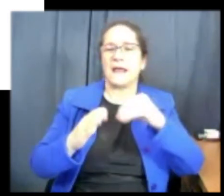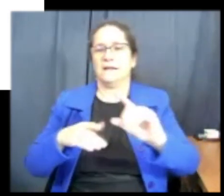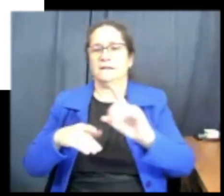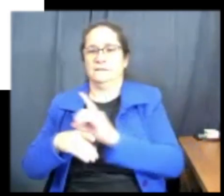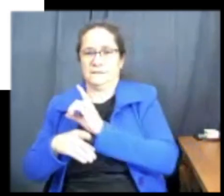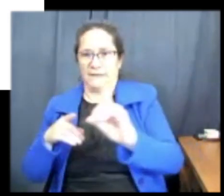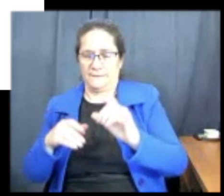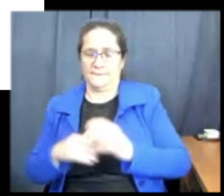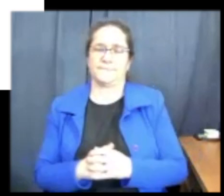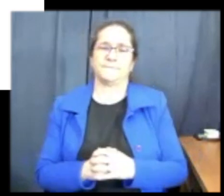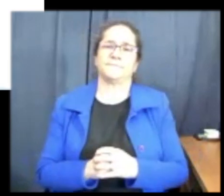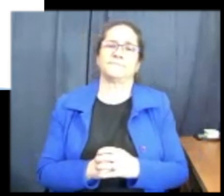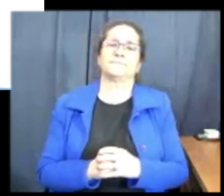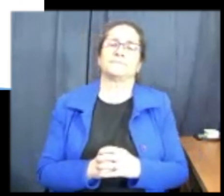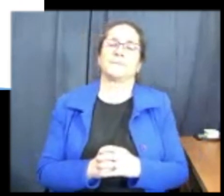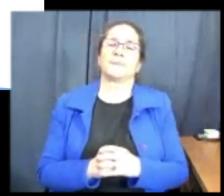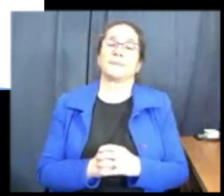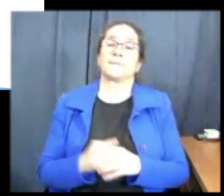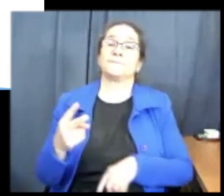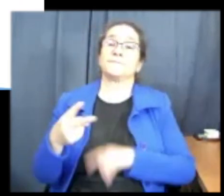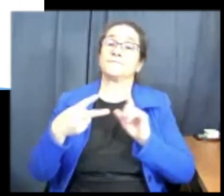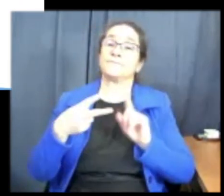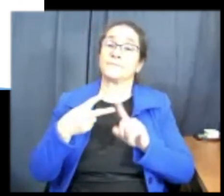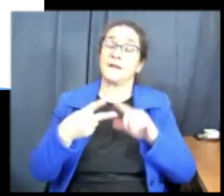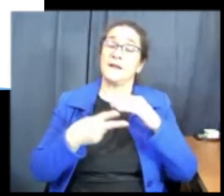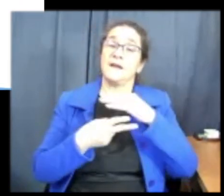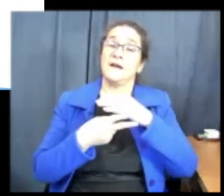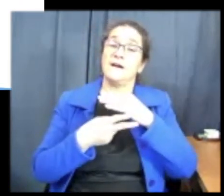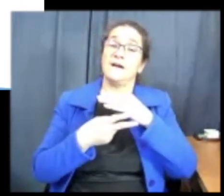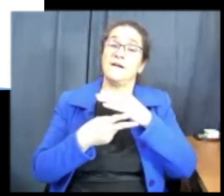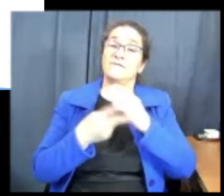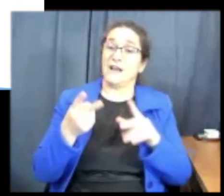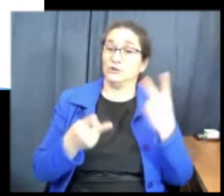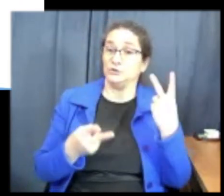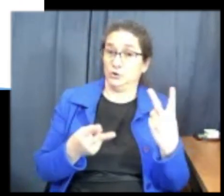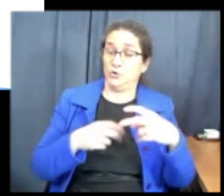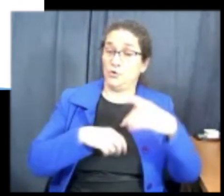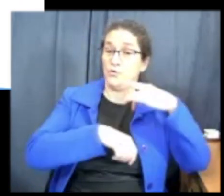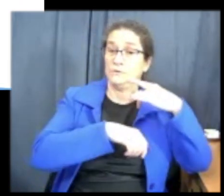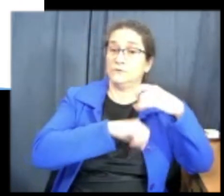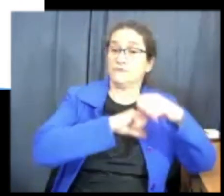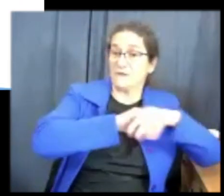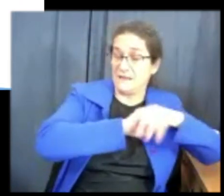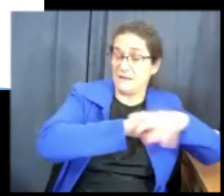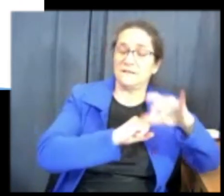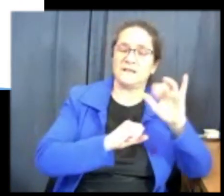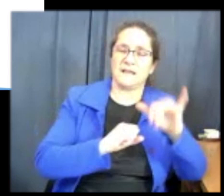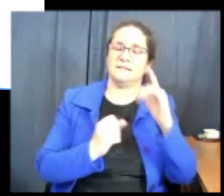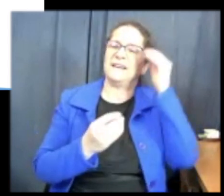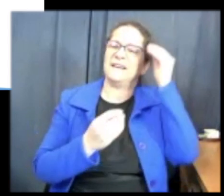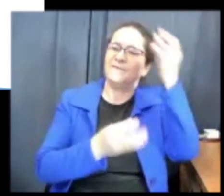And then phase two of the release are your informational indicators and these are your four year graduation